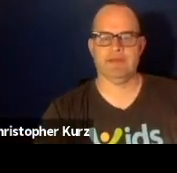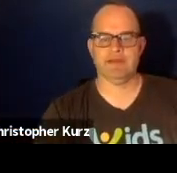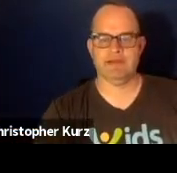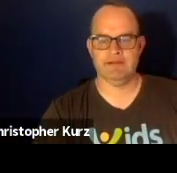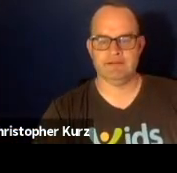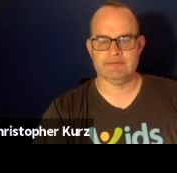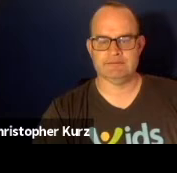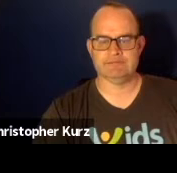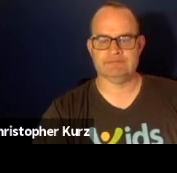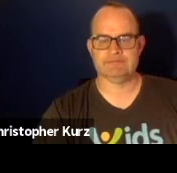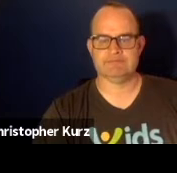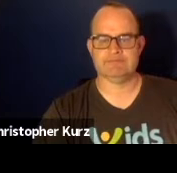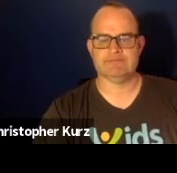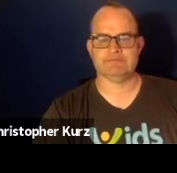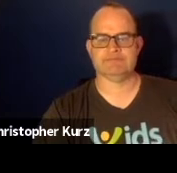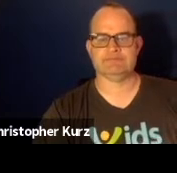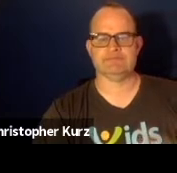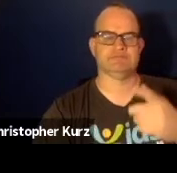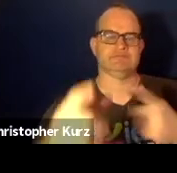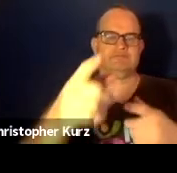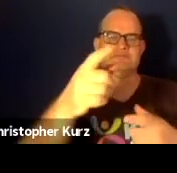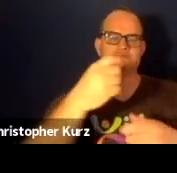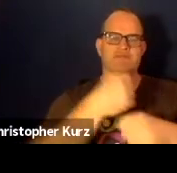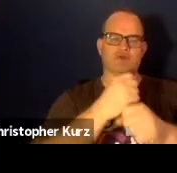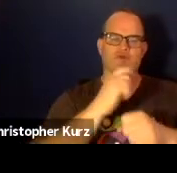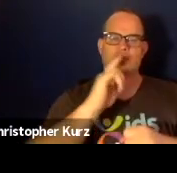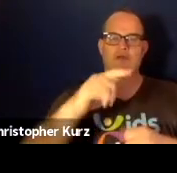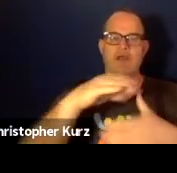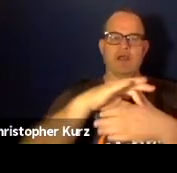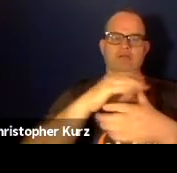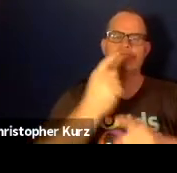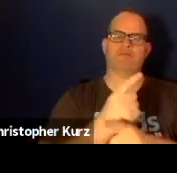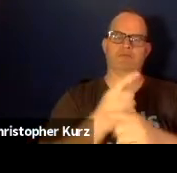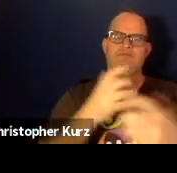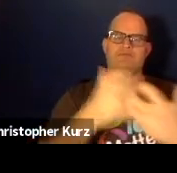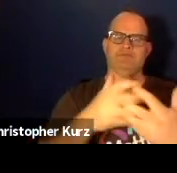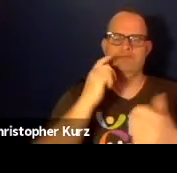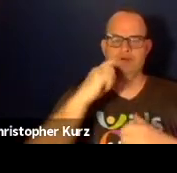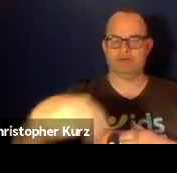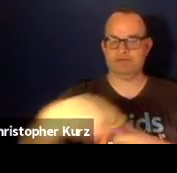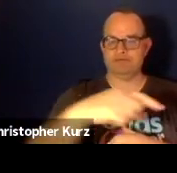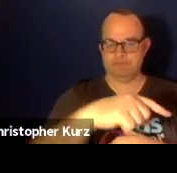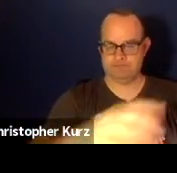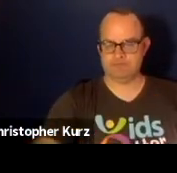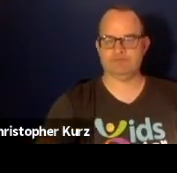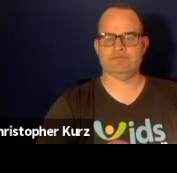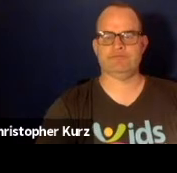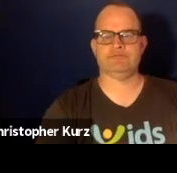a pen. If you click on that, you have the option to create a new